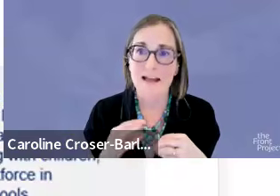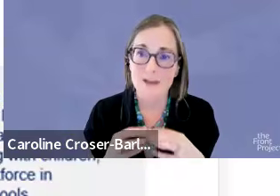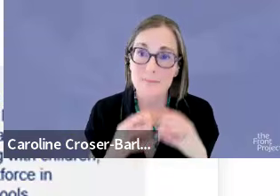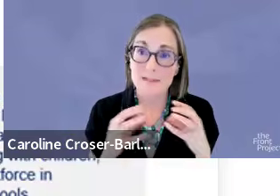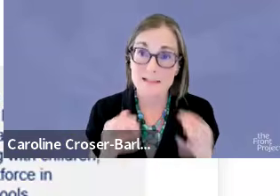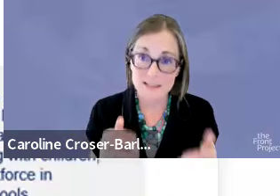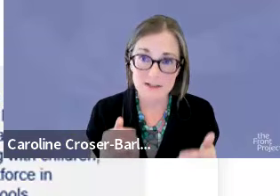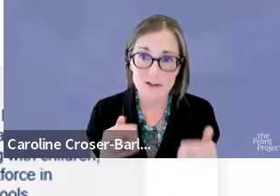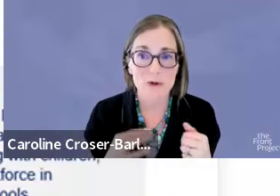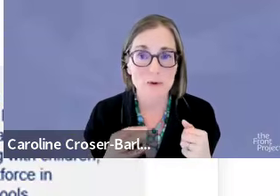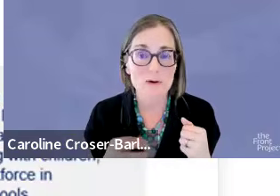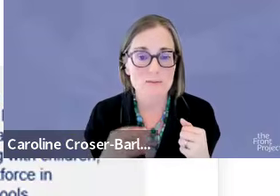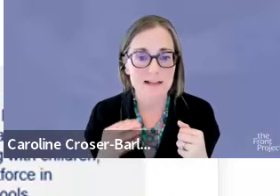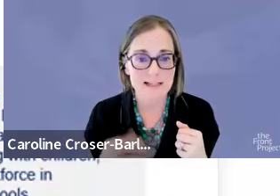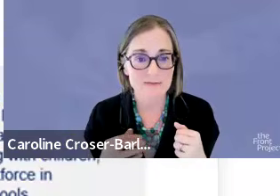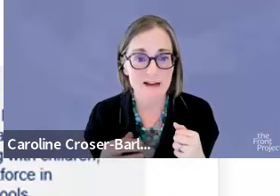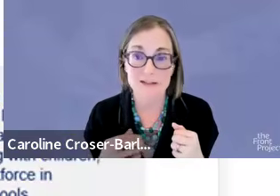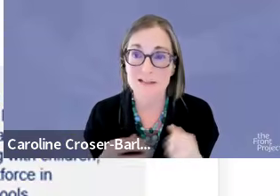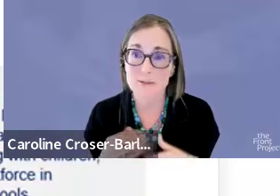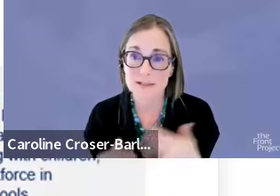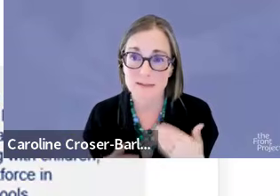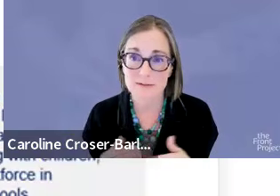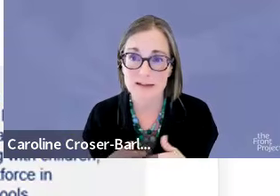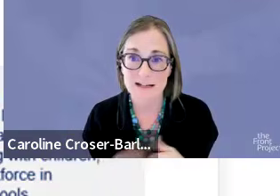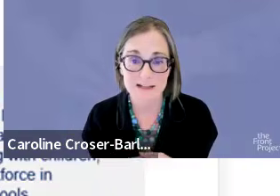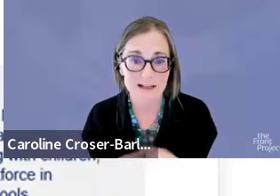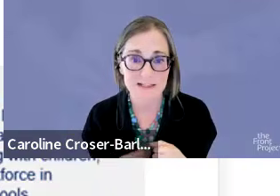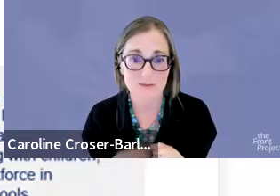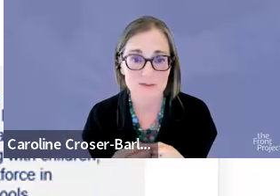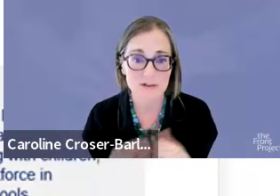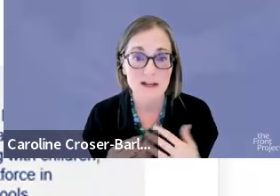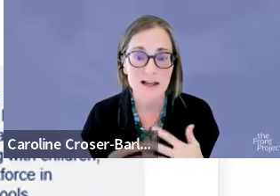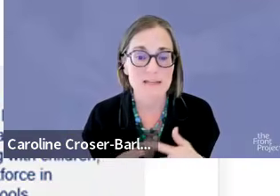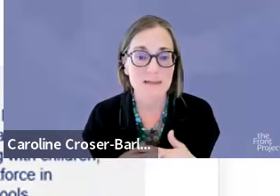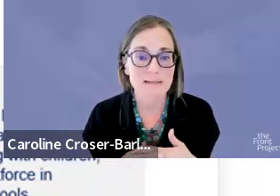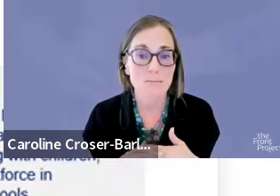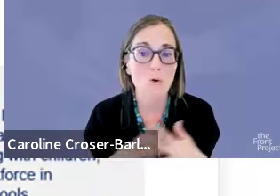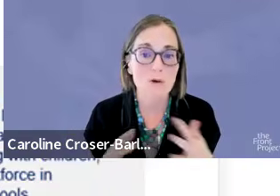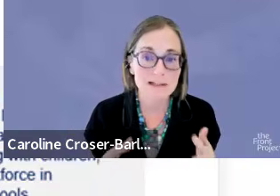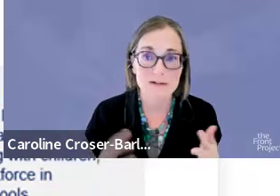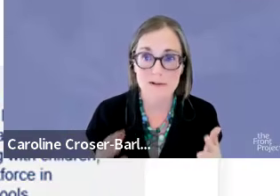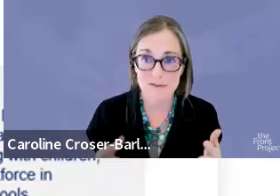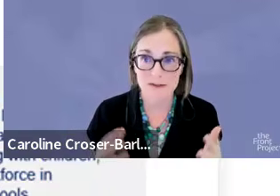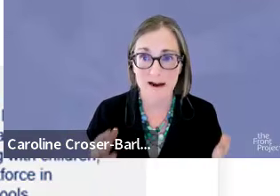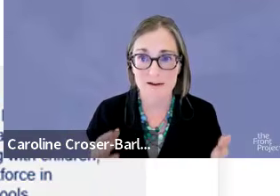and that that particular cohort was identified in the 2023 NDIS Review as being poorly served by the